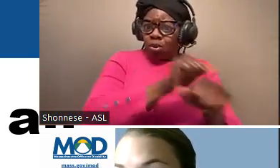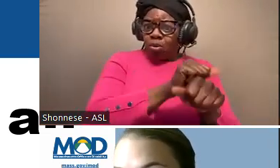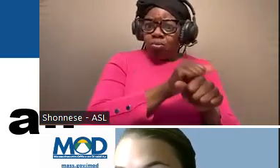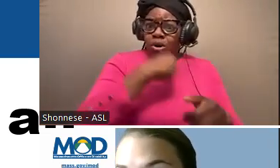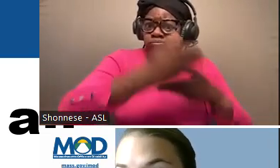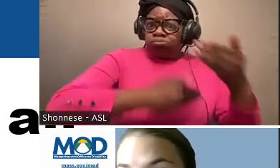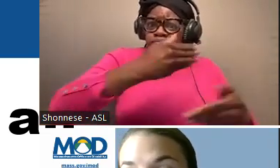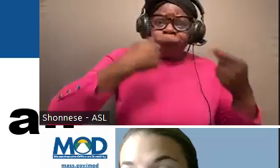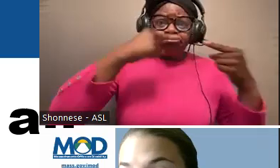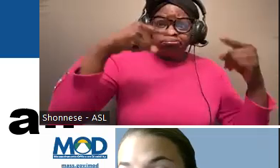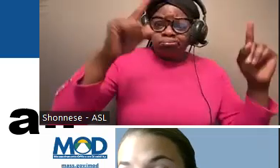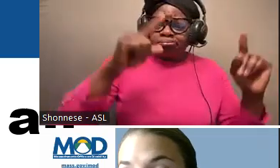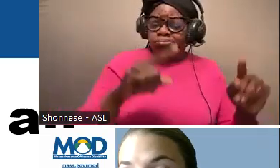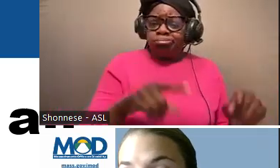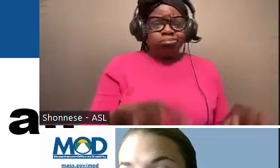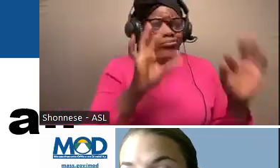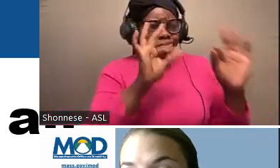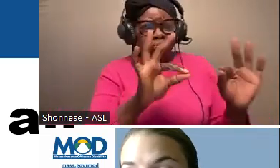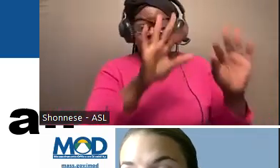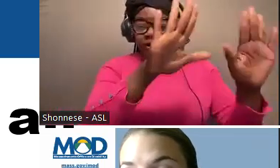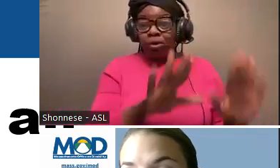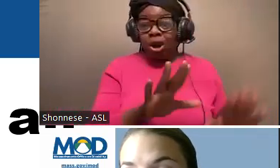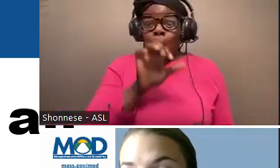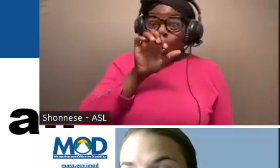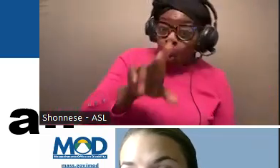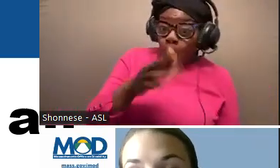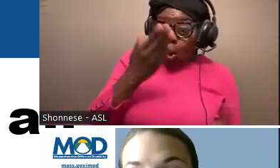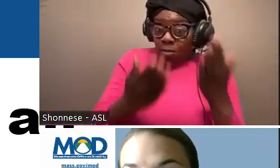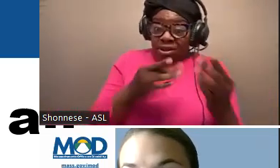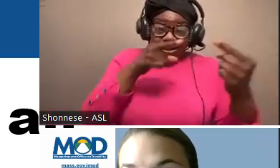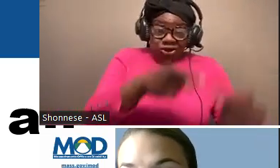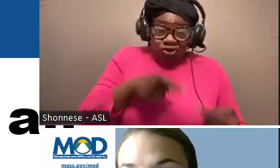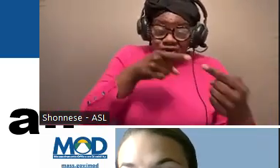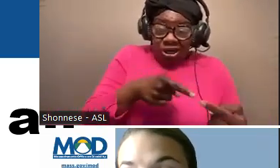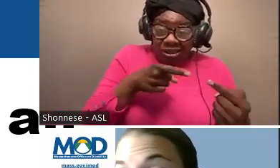going great. Maybe they're struggling and either they need a new accommodation for